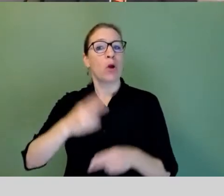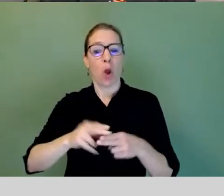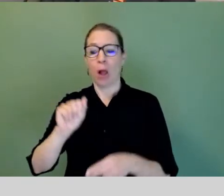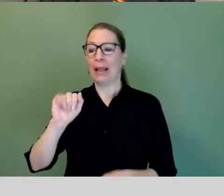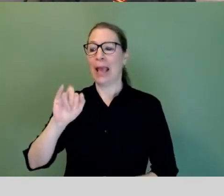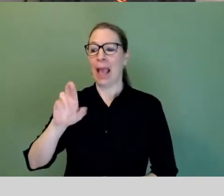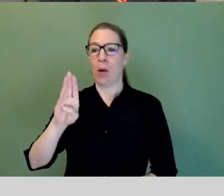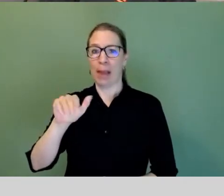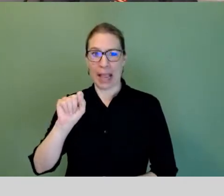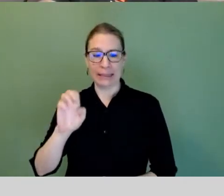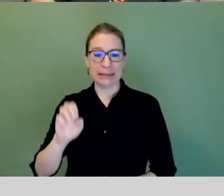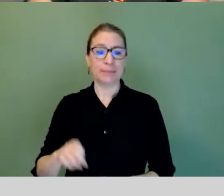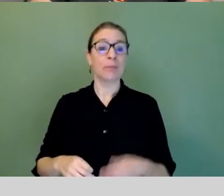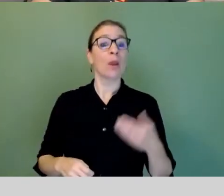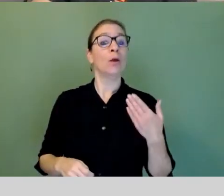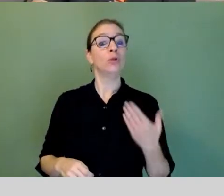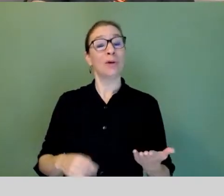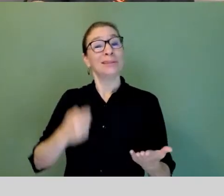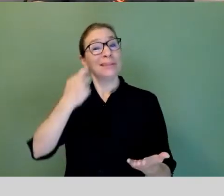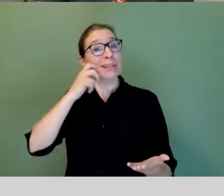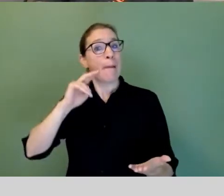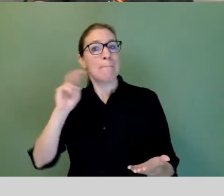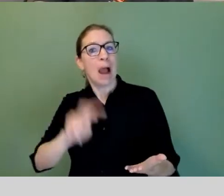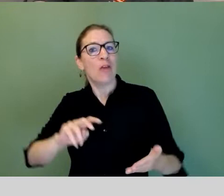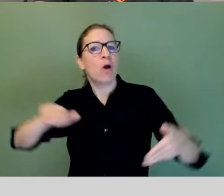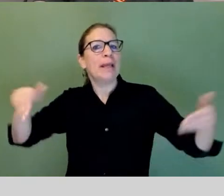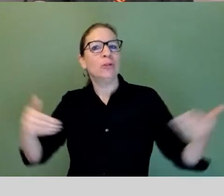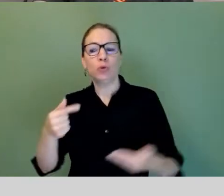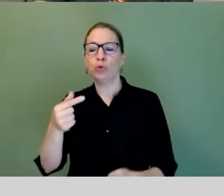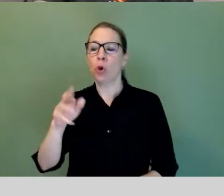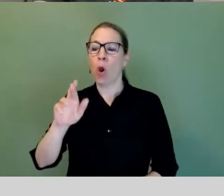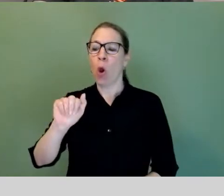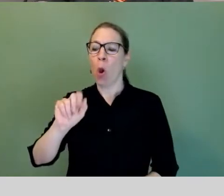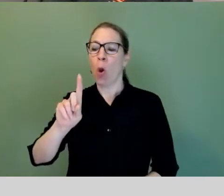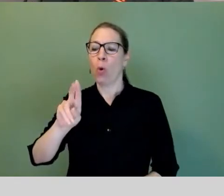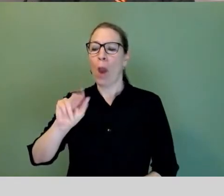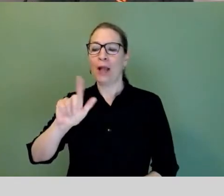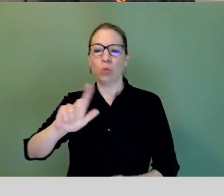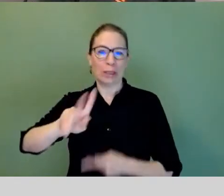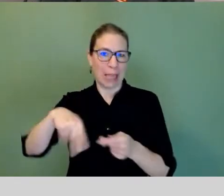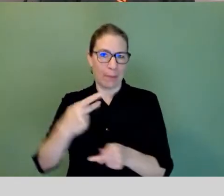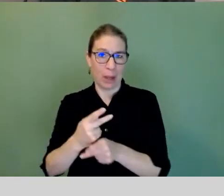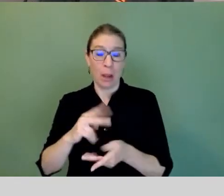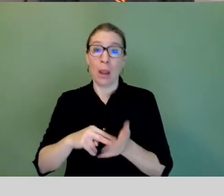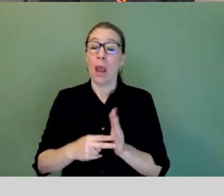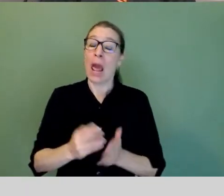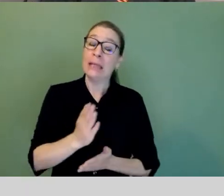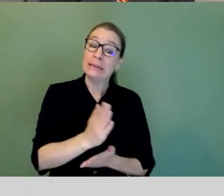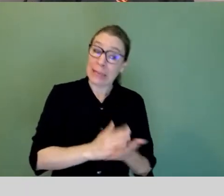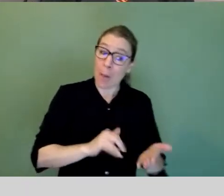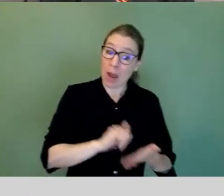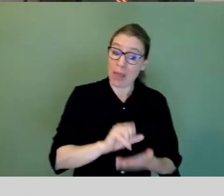Python Typing Koans. Python recently introduced gradual typing. The gradual typing means like some part of your source code